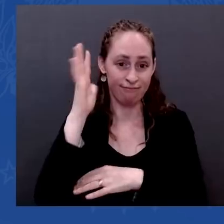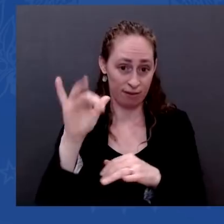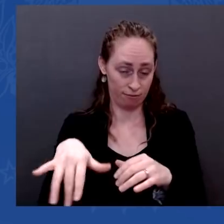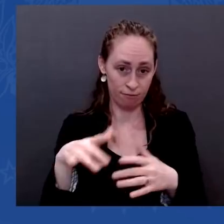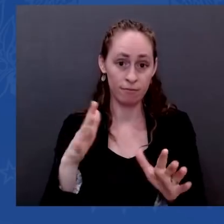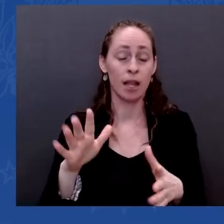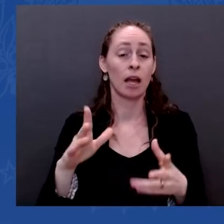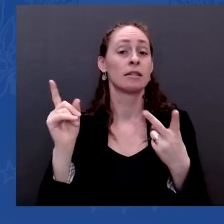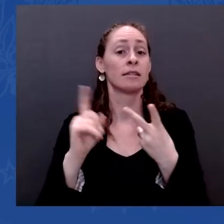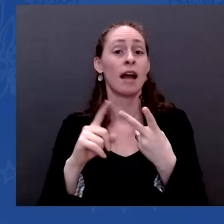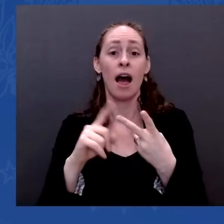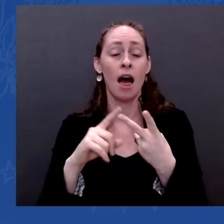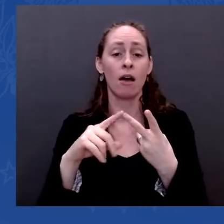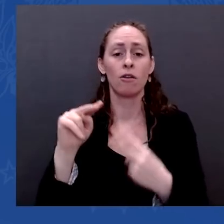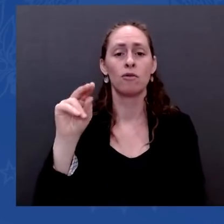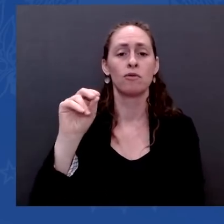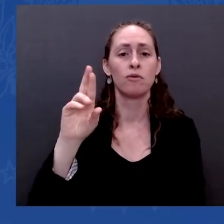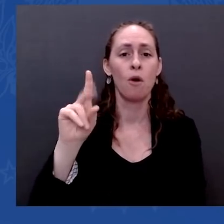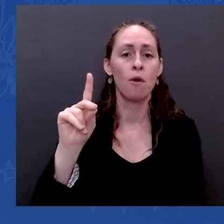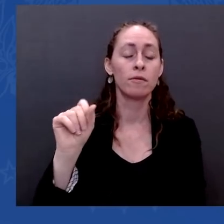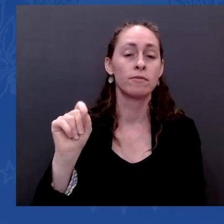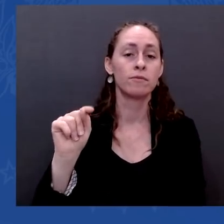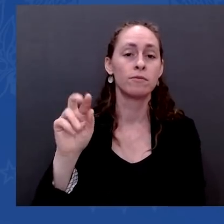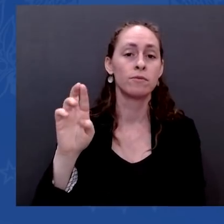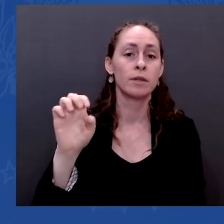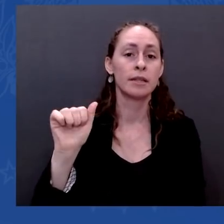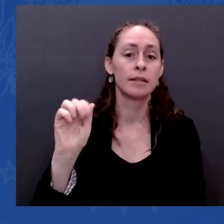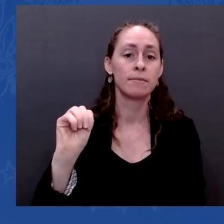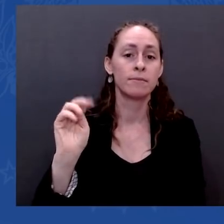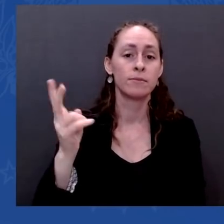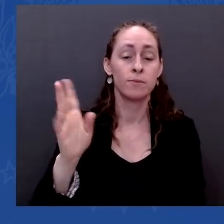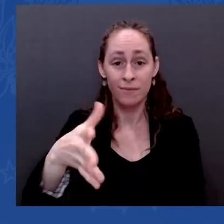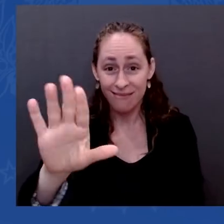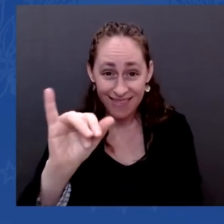with an invasion by the Russians -- it's just not going to happen.